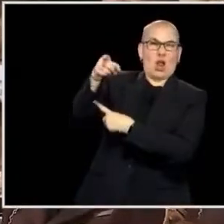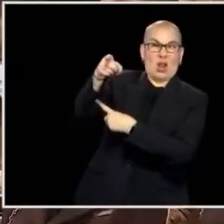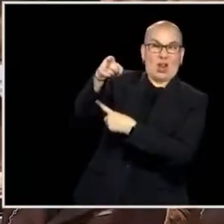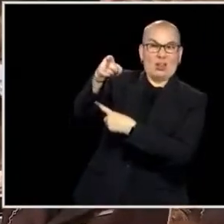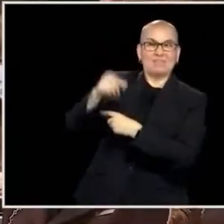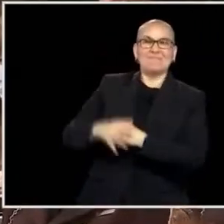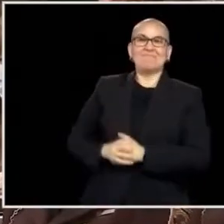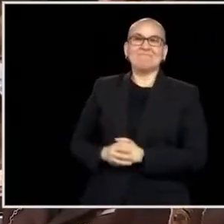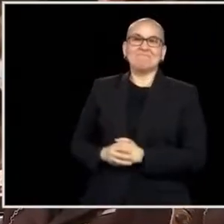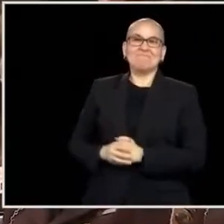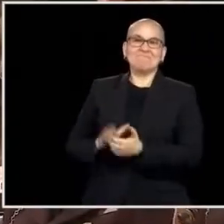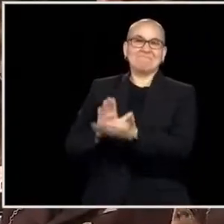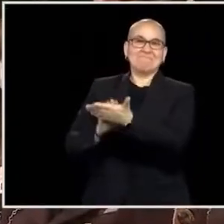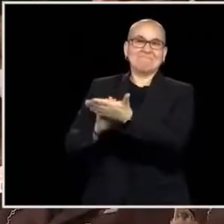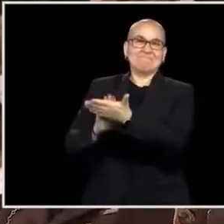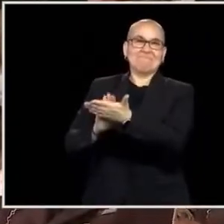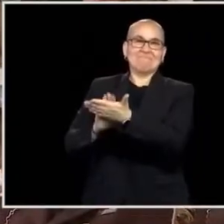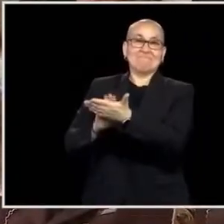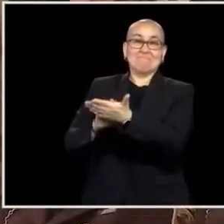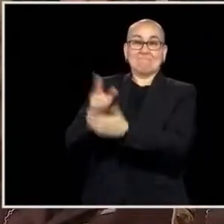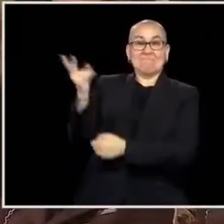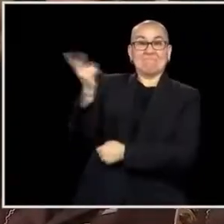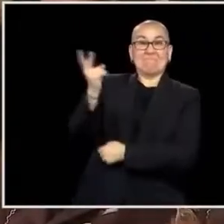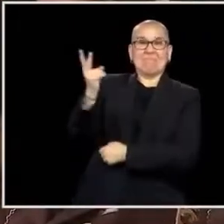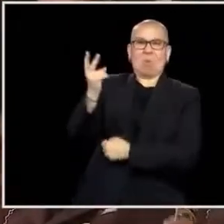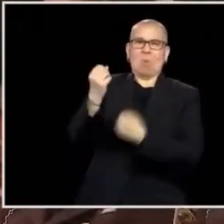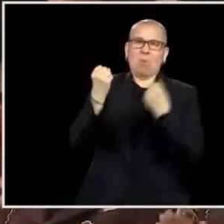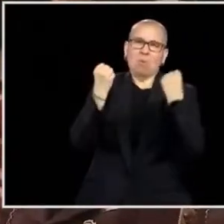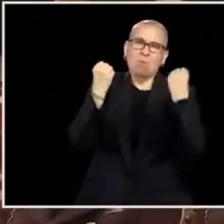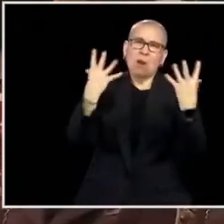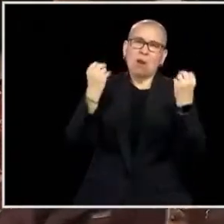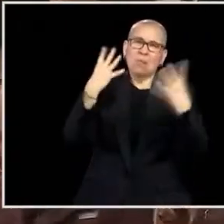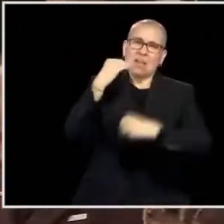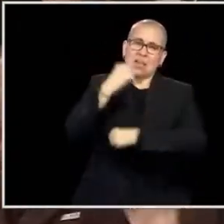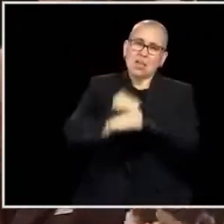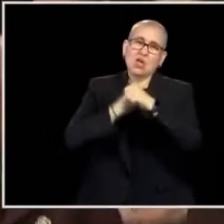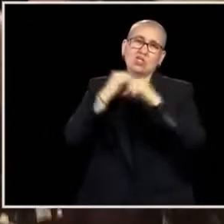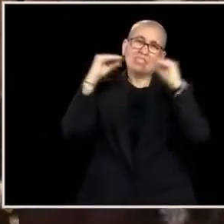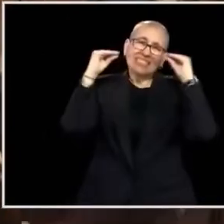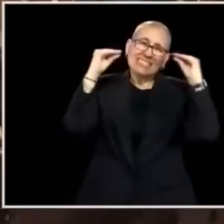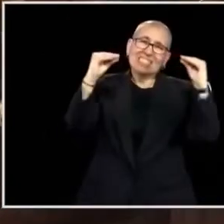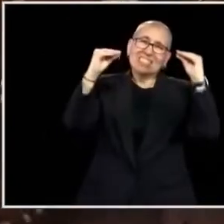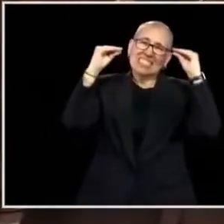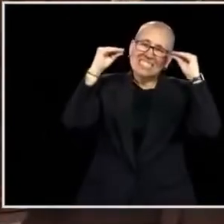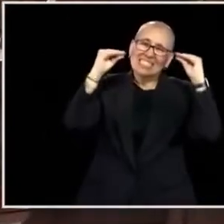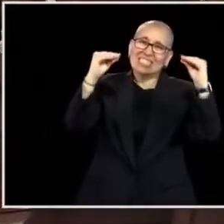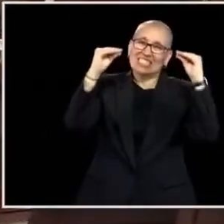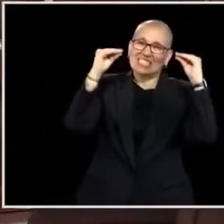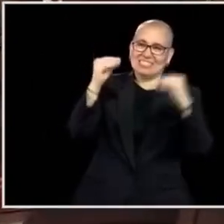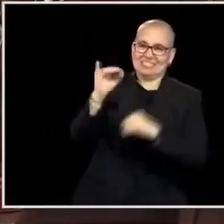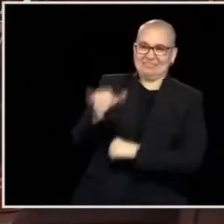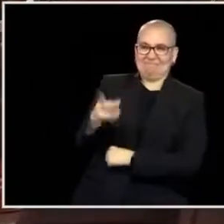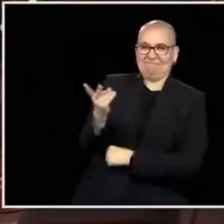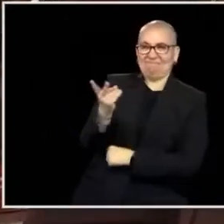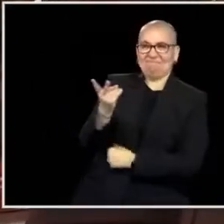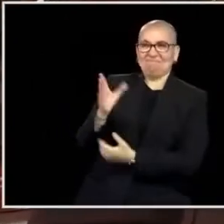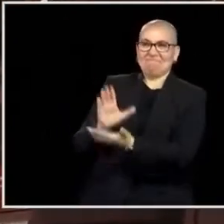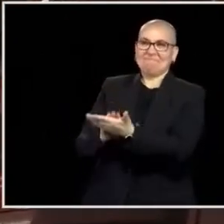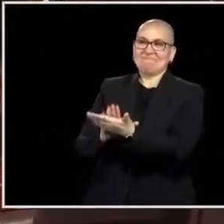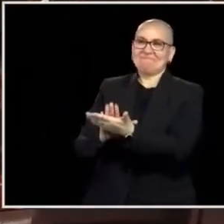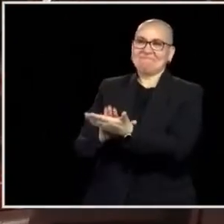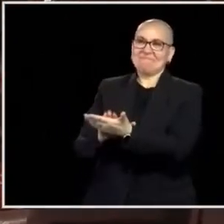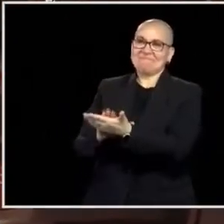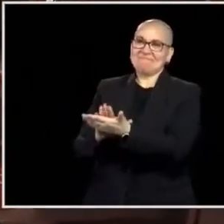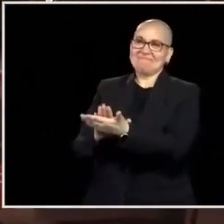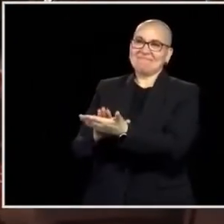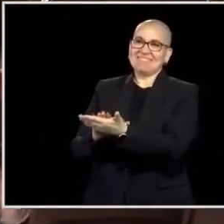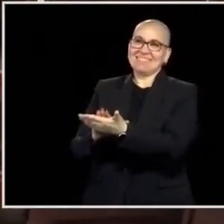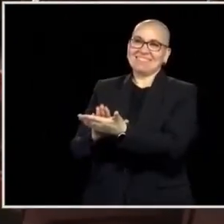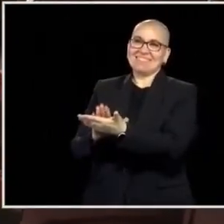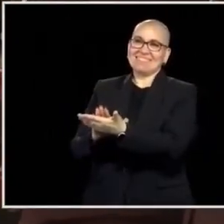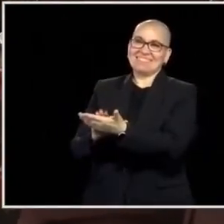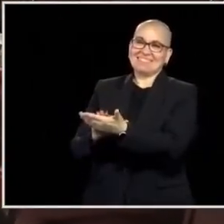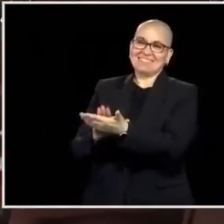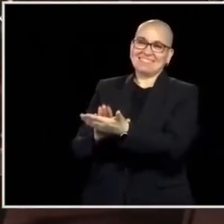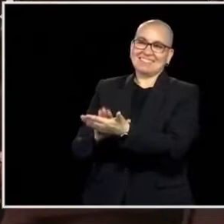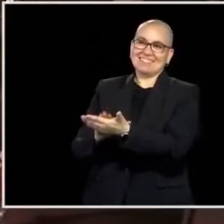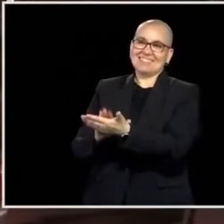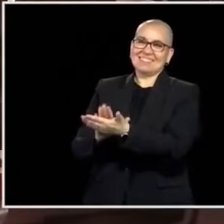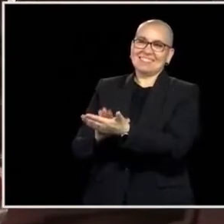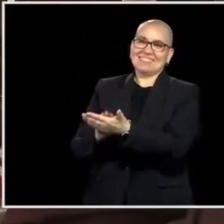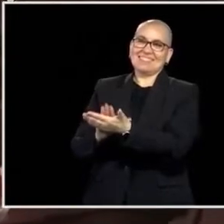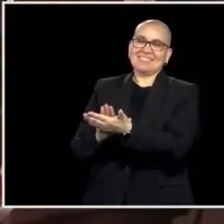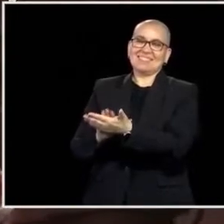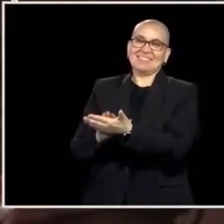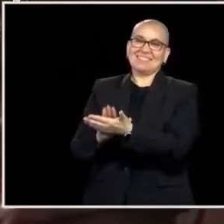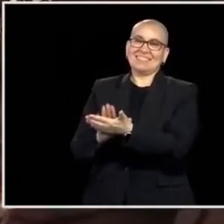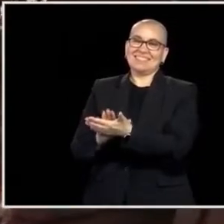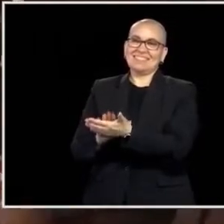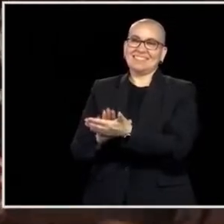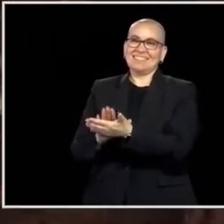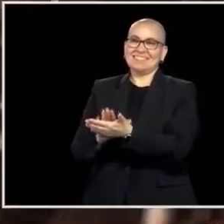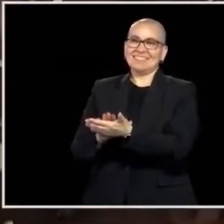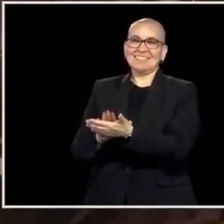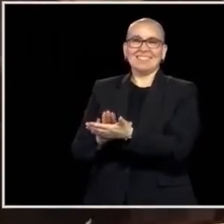SAY THANK YOU.